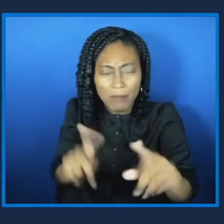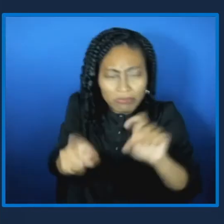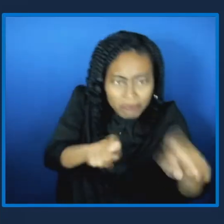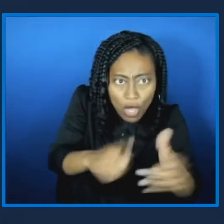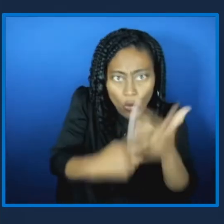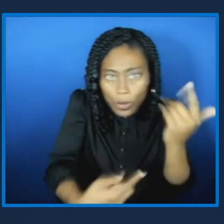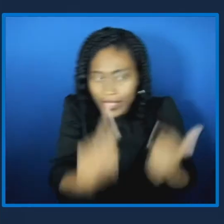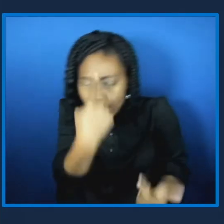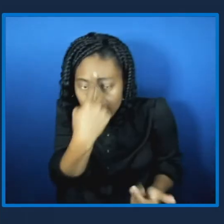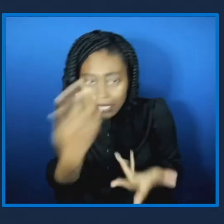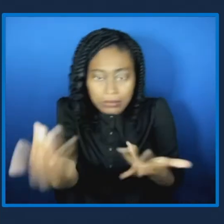can be accessible.